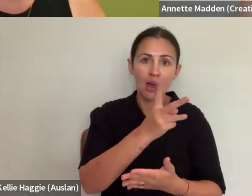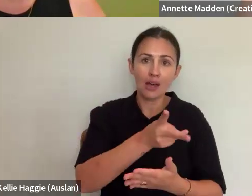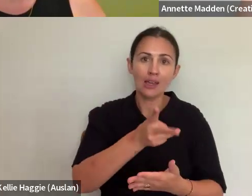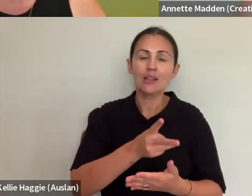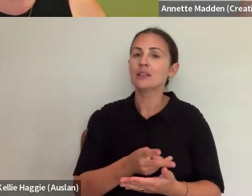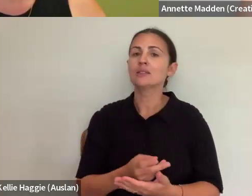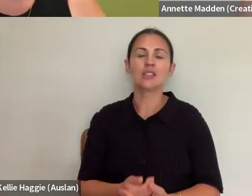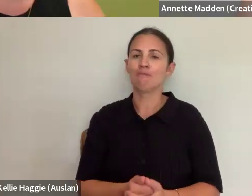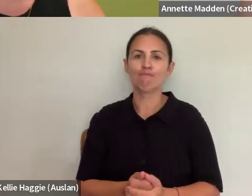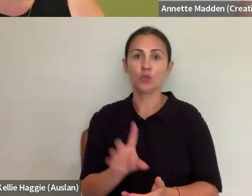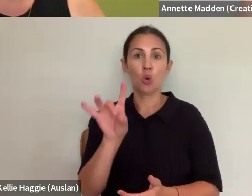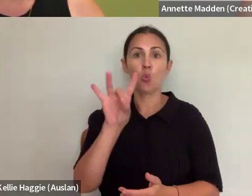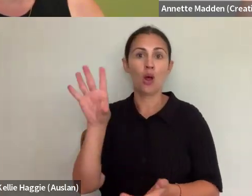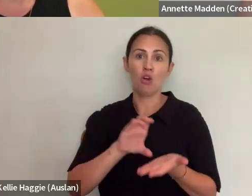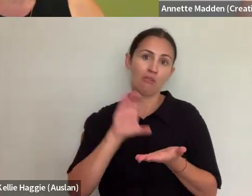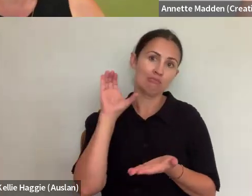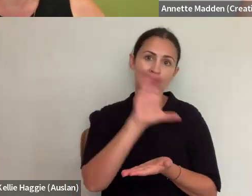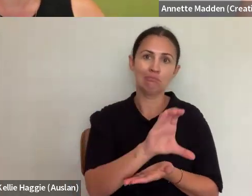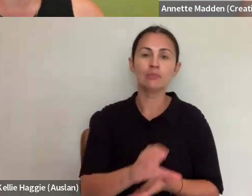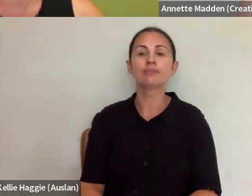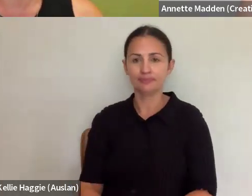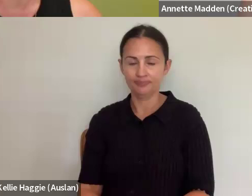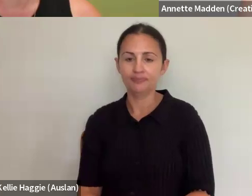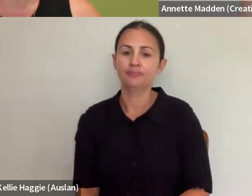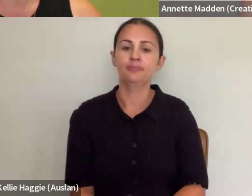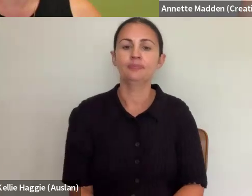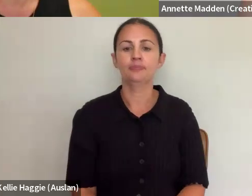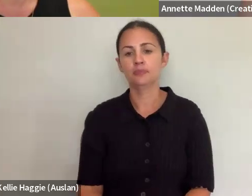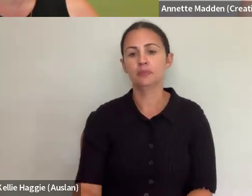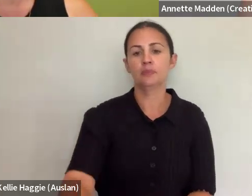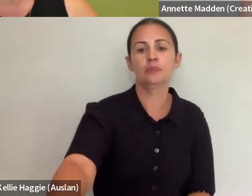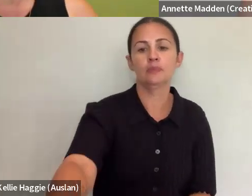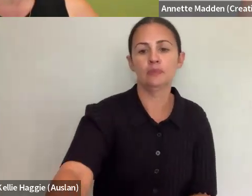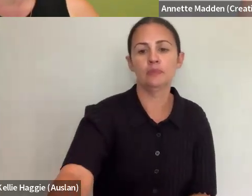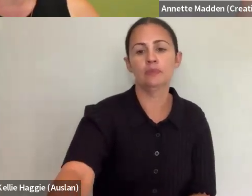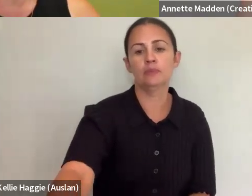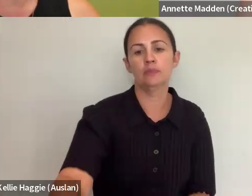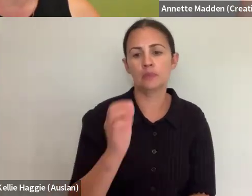to that full amount it will not be split over multiple payments or might multiple financial years